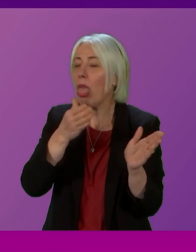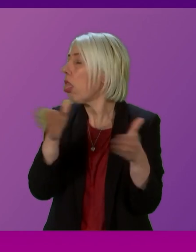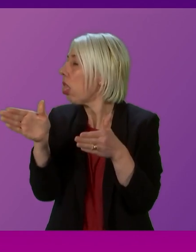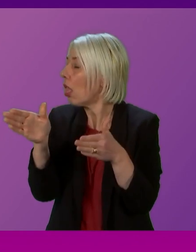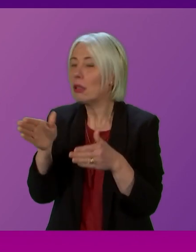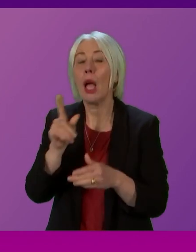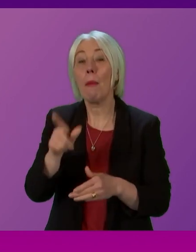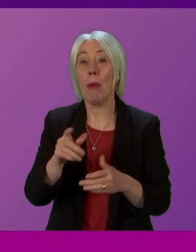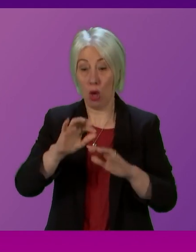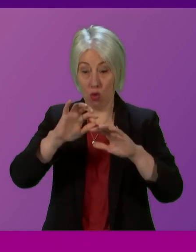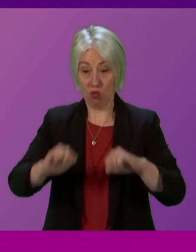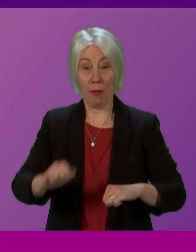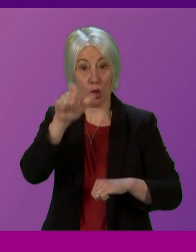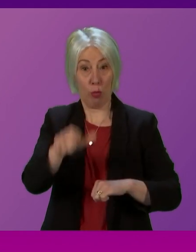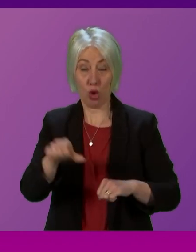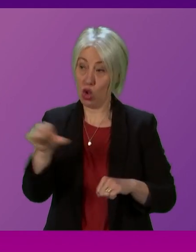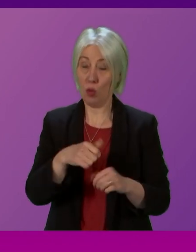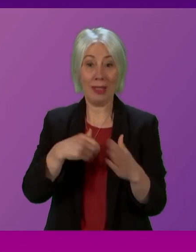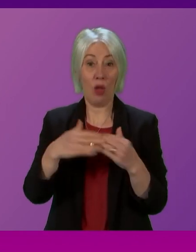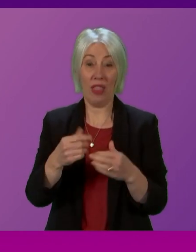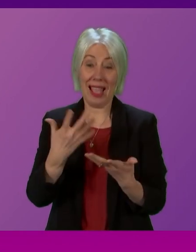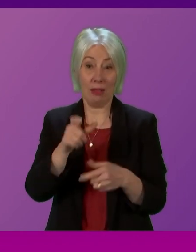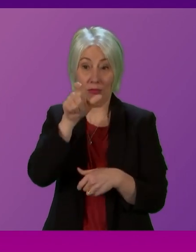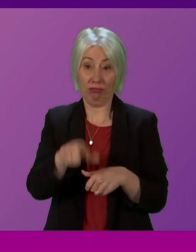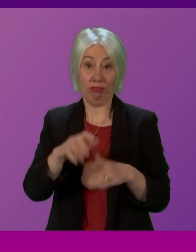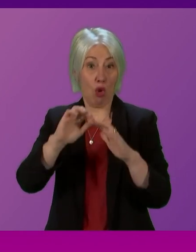Rapists should be dealt with as rapists—I do not think that there is any disagreement